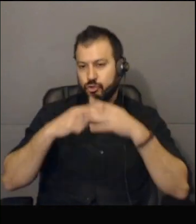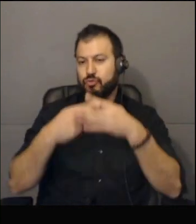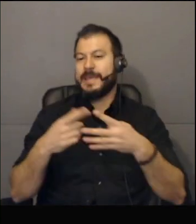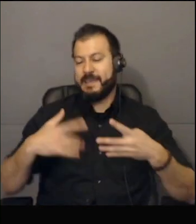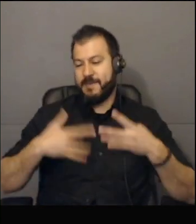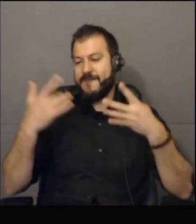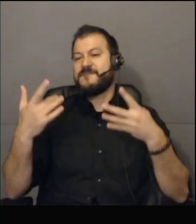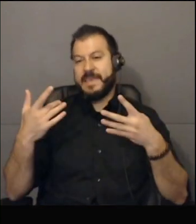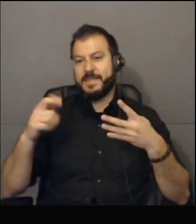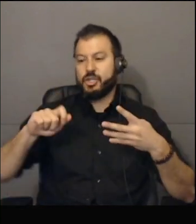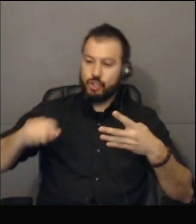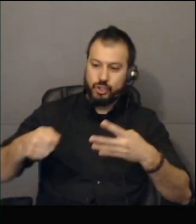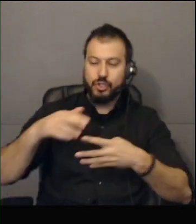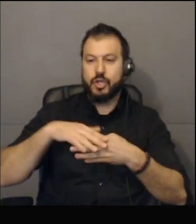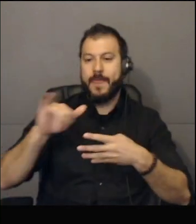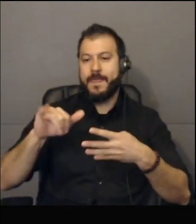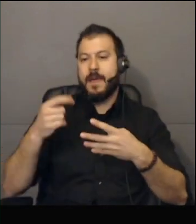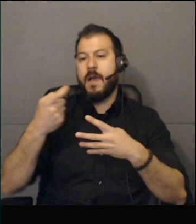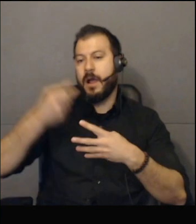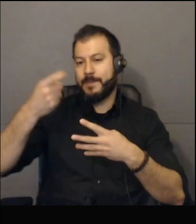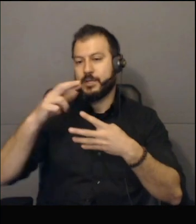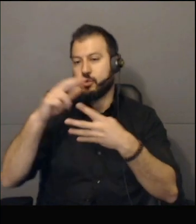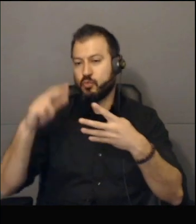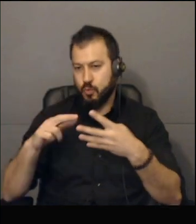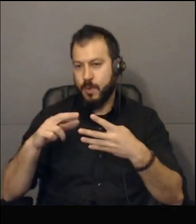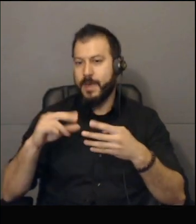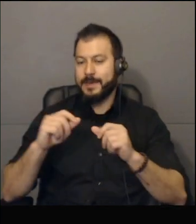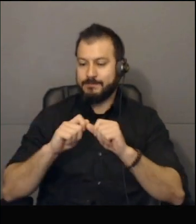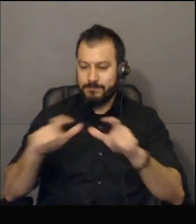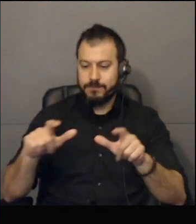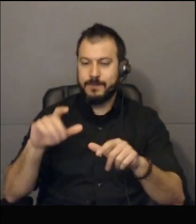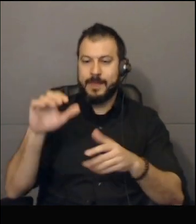the automation rule and executes the cloud script.